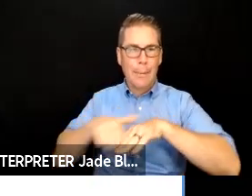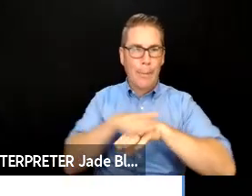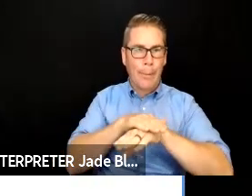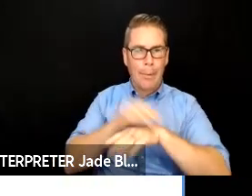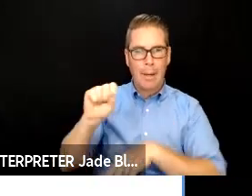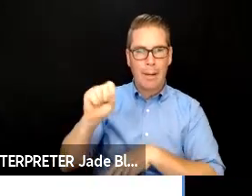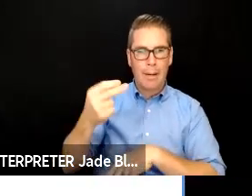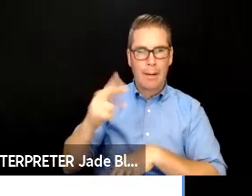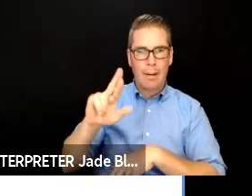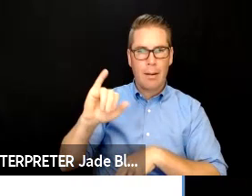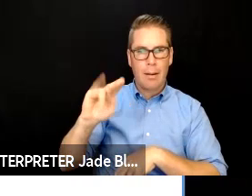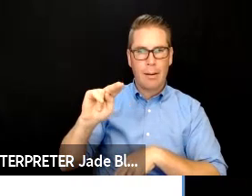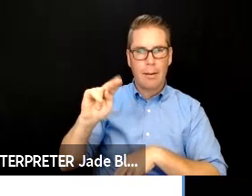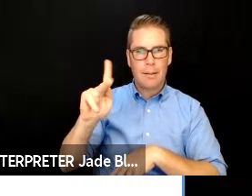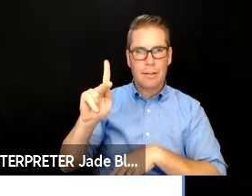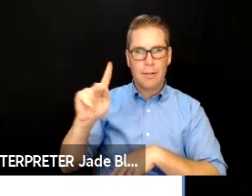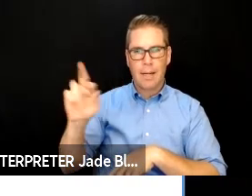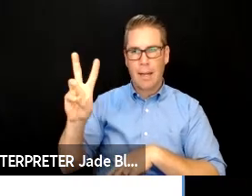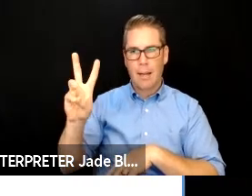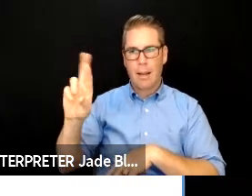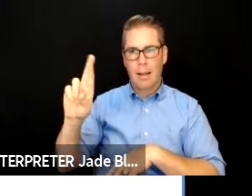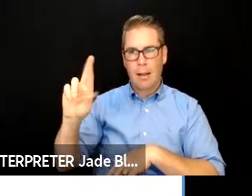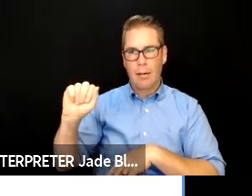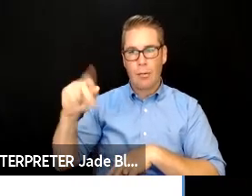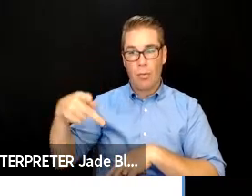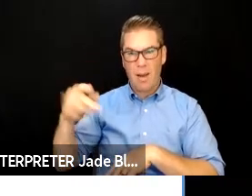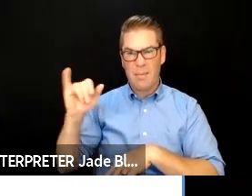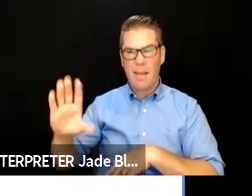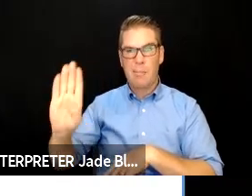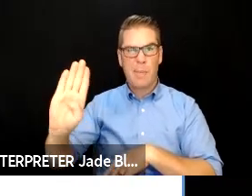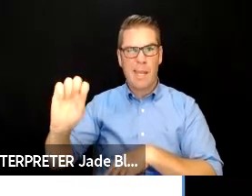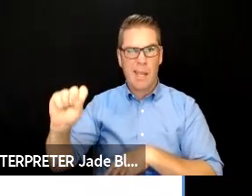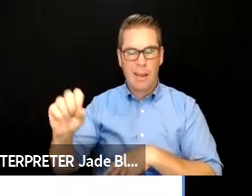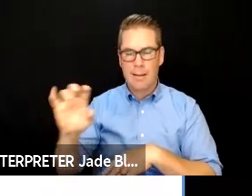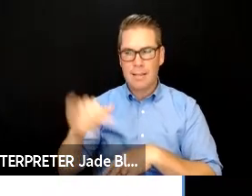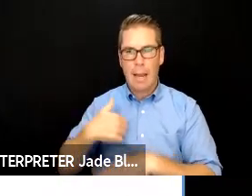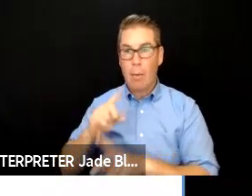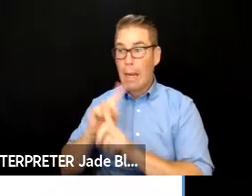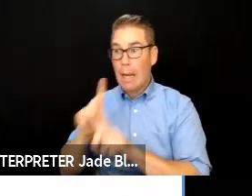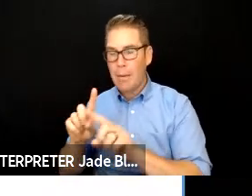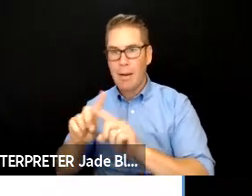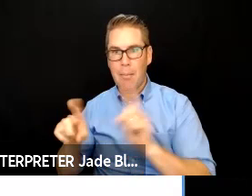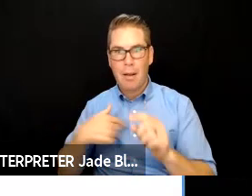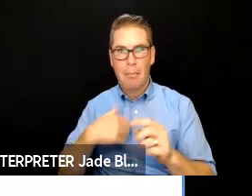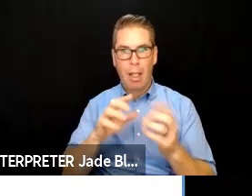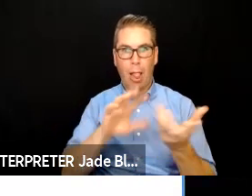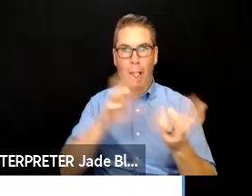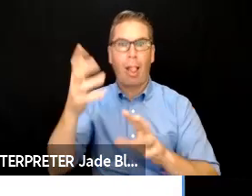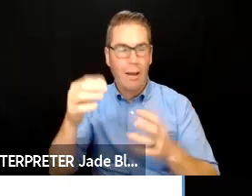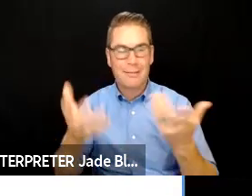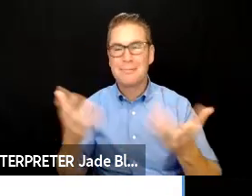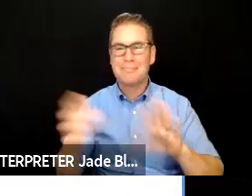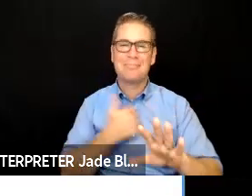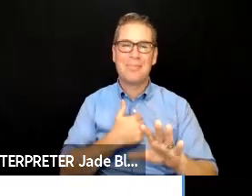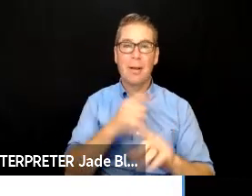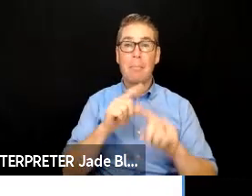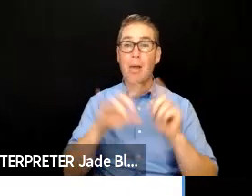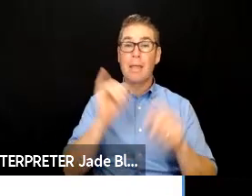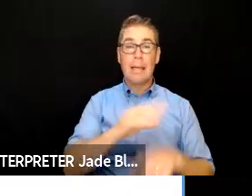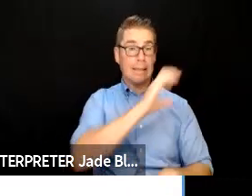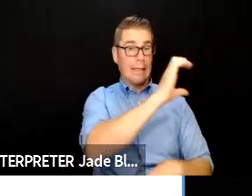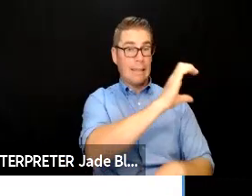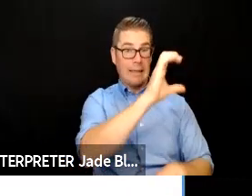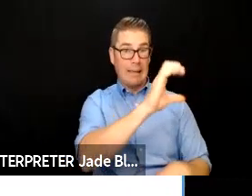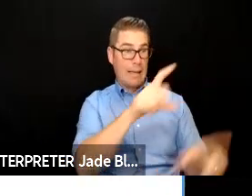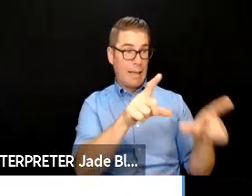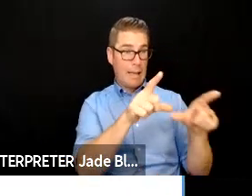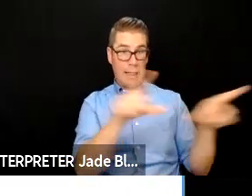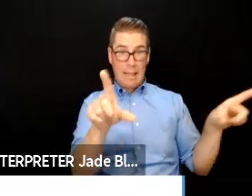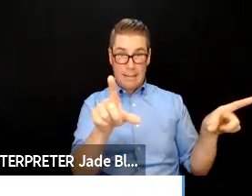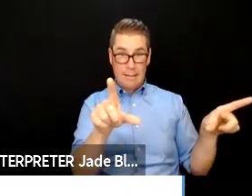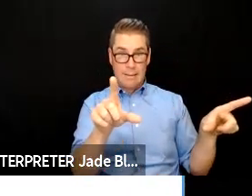Sally Potter: Okay, so these are the different Creative Commons licenses and this is, I'll be honest with you. This is not something that I have memorized.